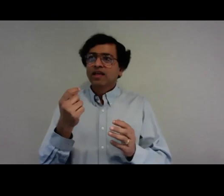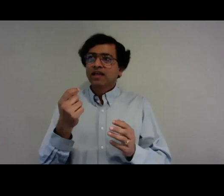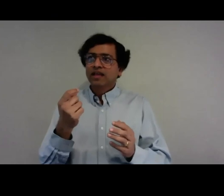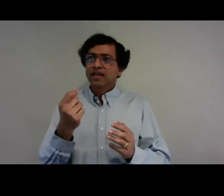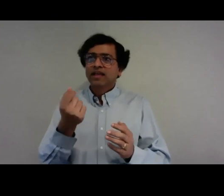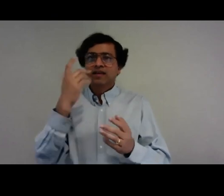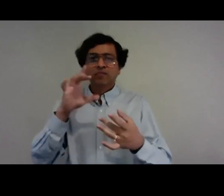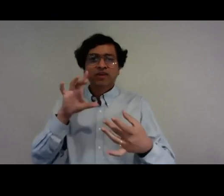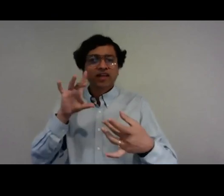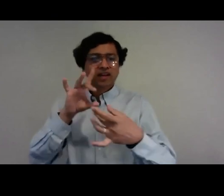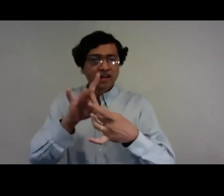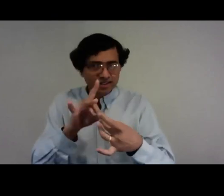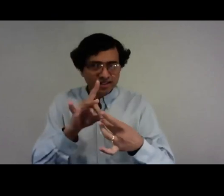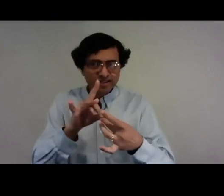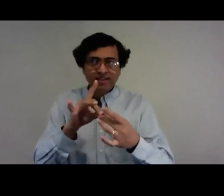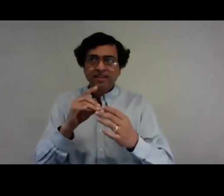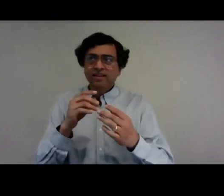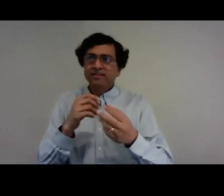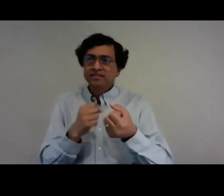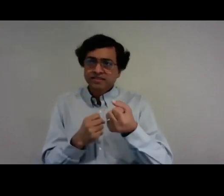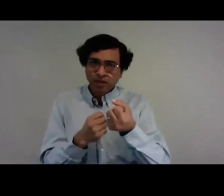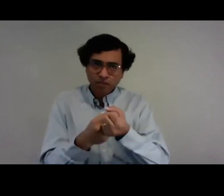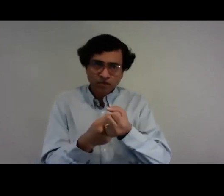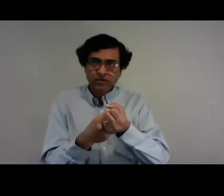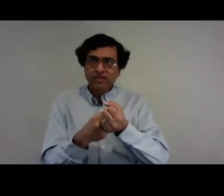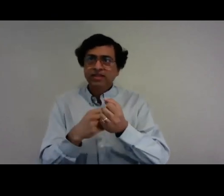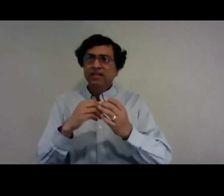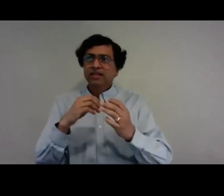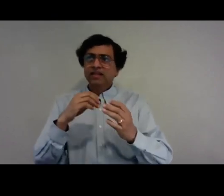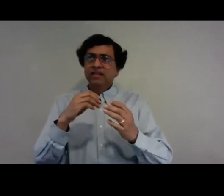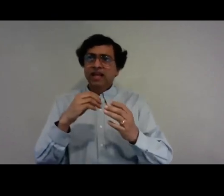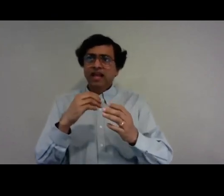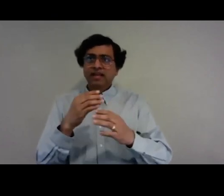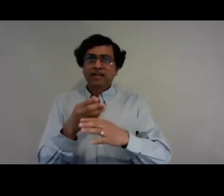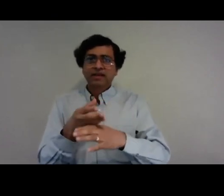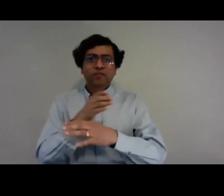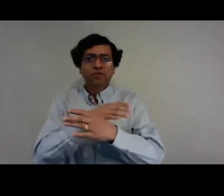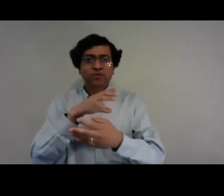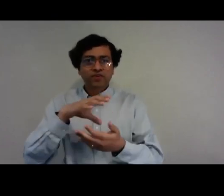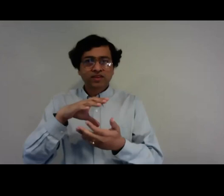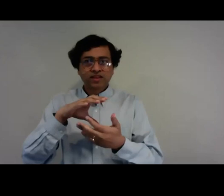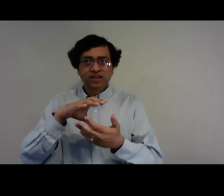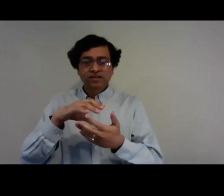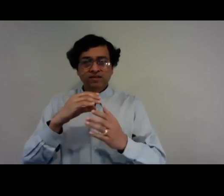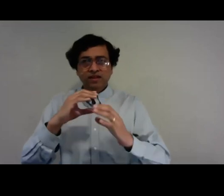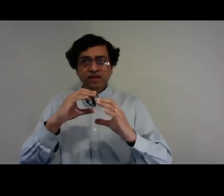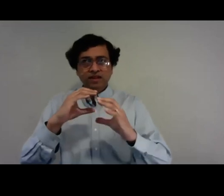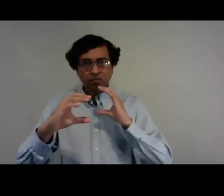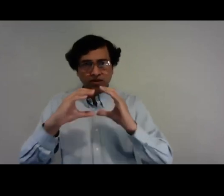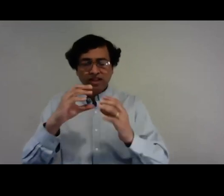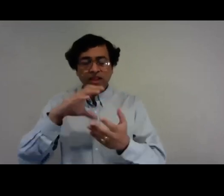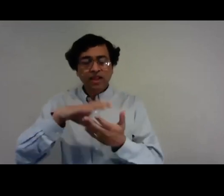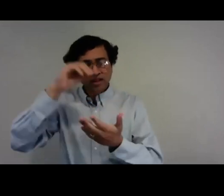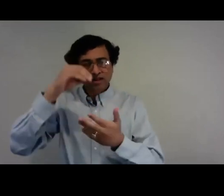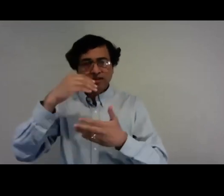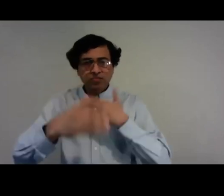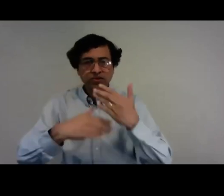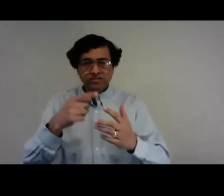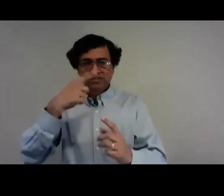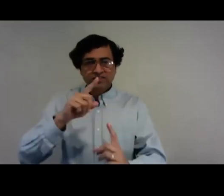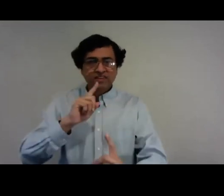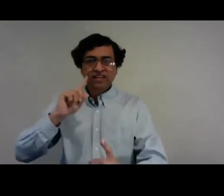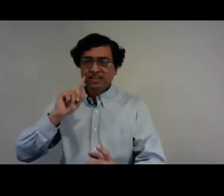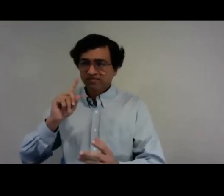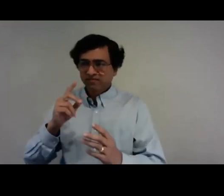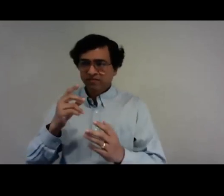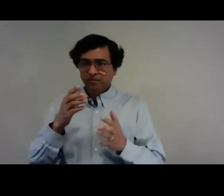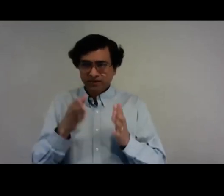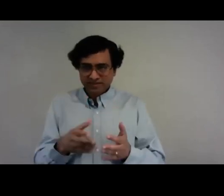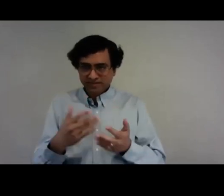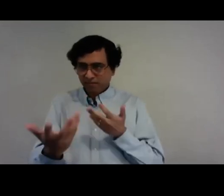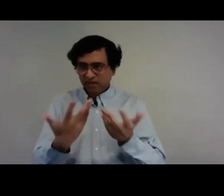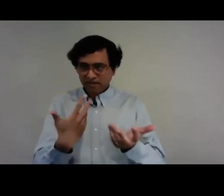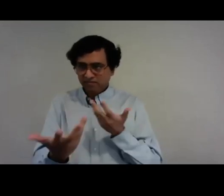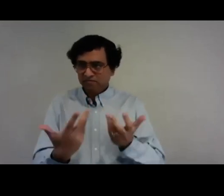So the ability to connect and support the approved communication and learning processes